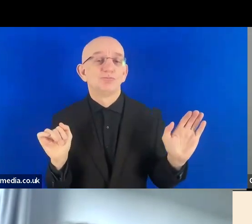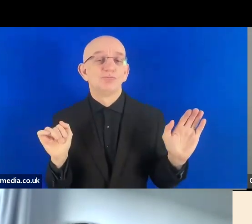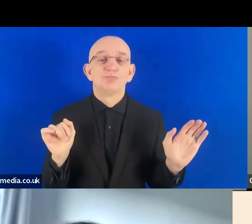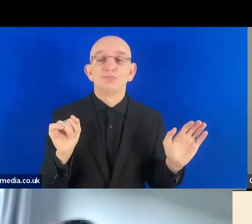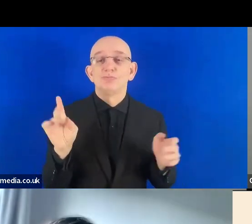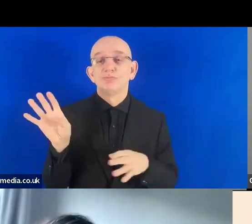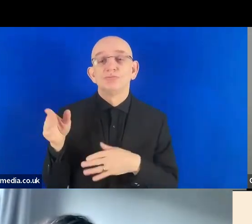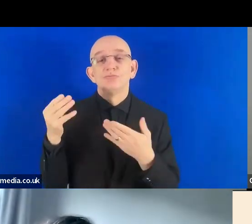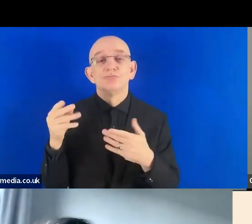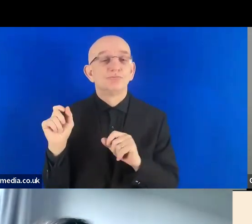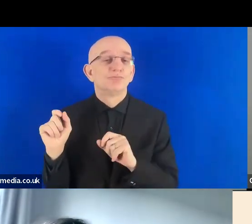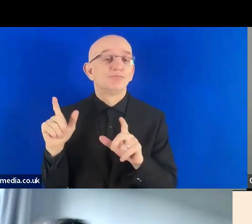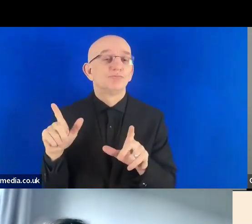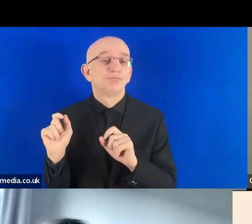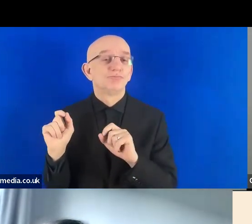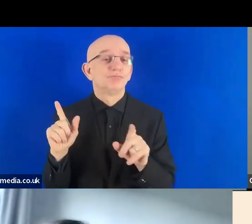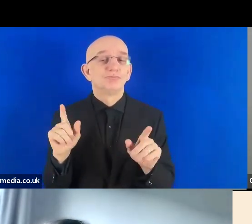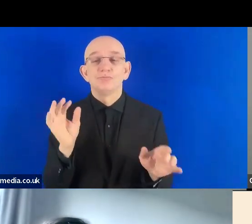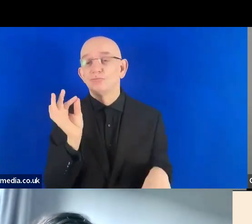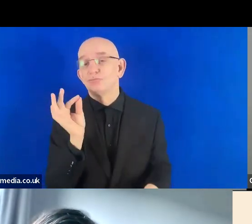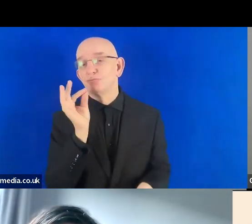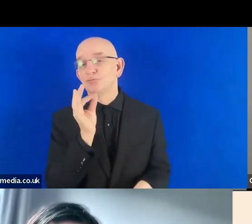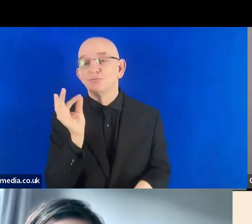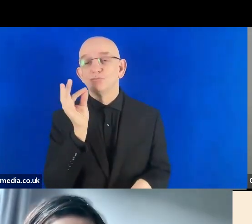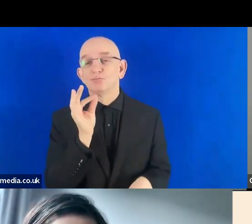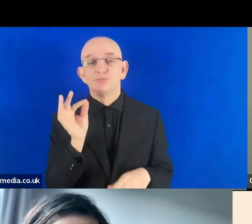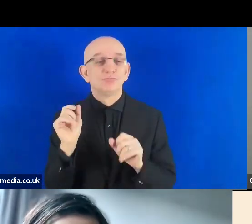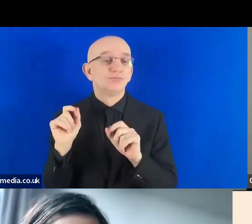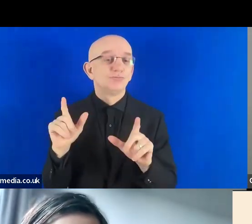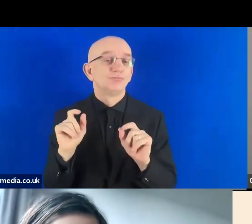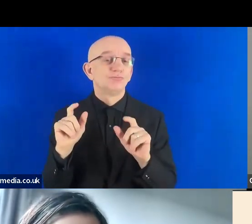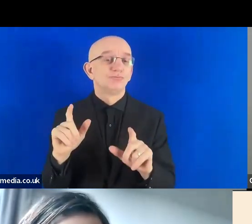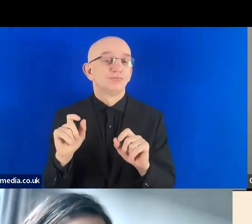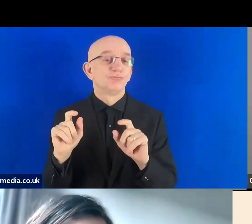I think we can go to the next slide. Leave. It's our colleagues who are going to take over from us.